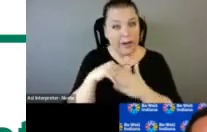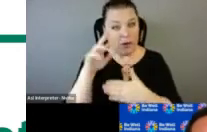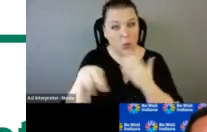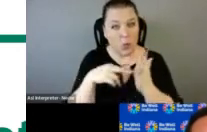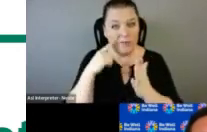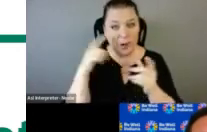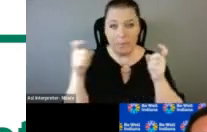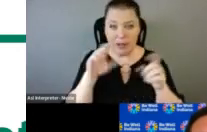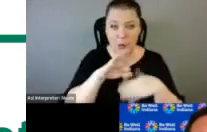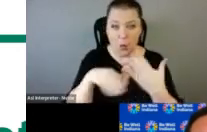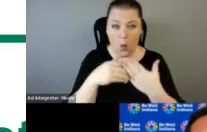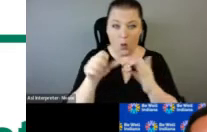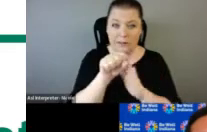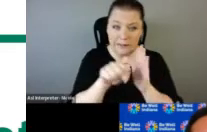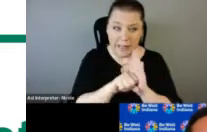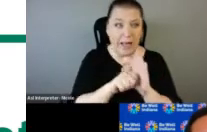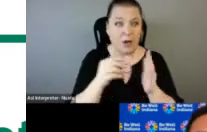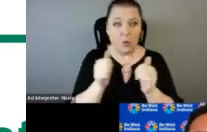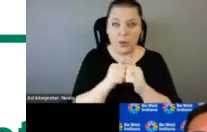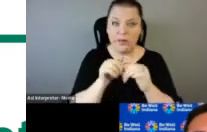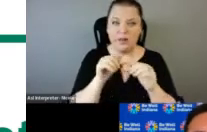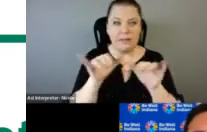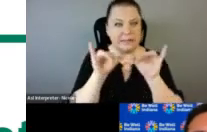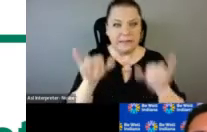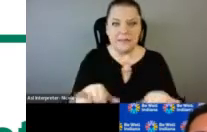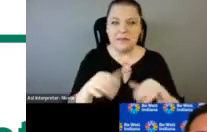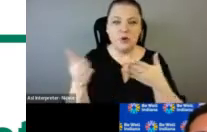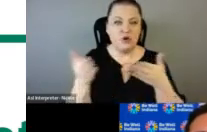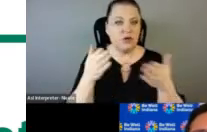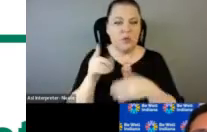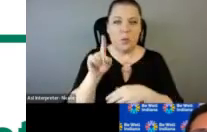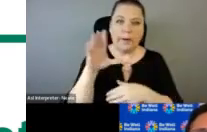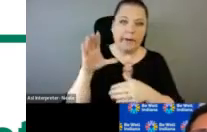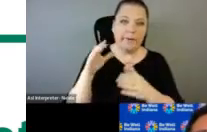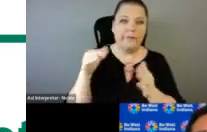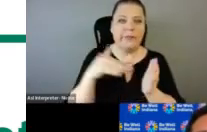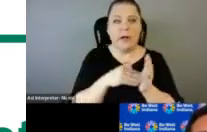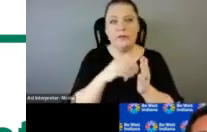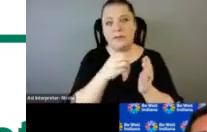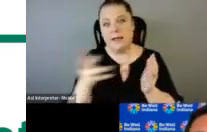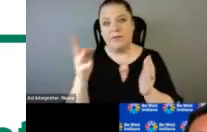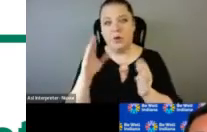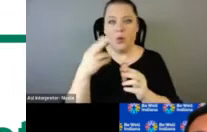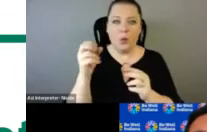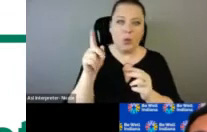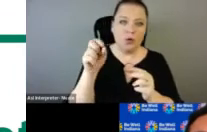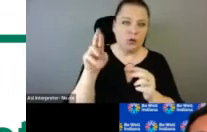and overseeing, you know, a system that serves hundreds of 1000s of Hoosiers every single day, it can be overwhelming, and